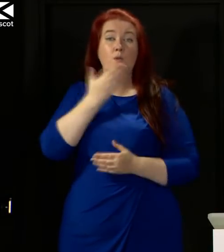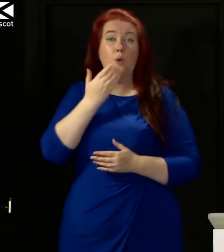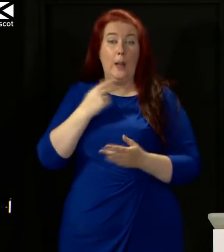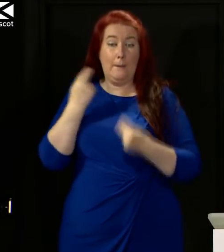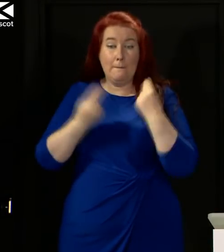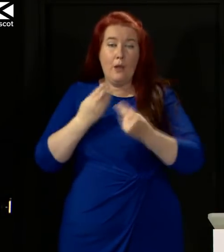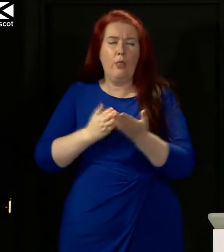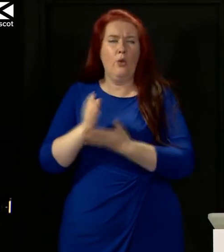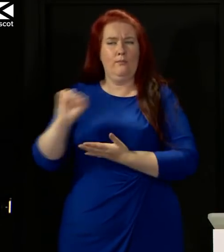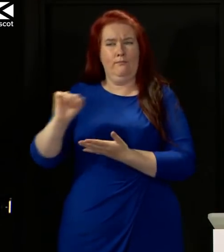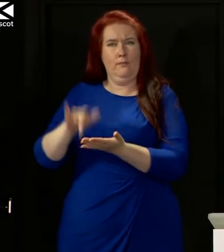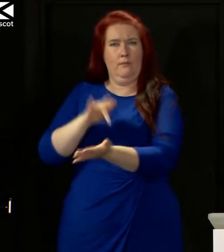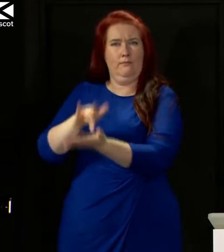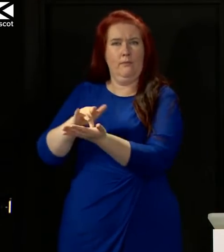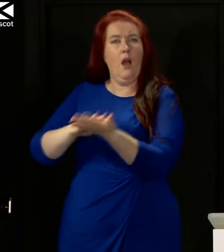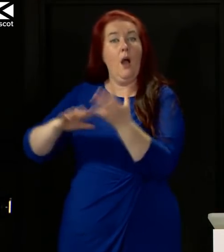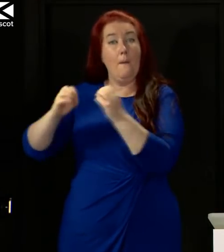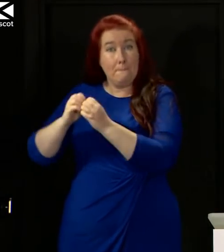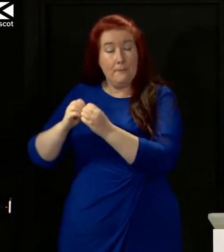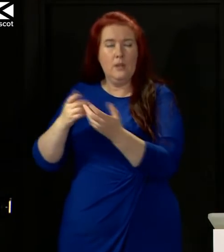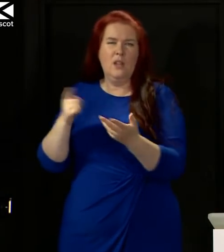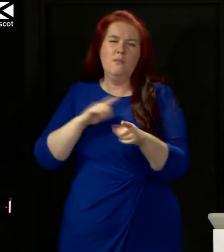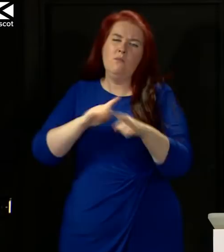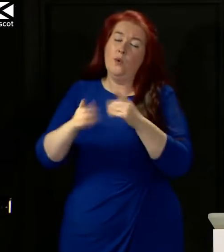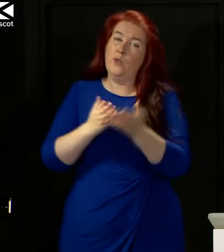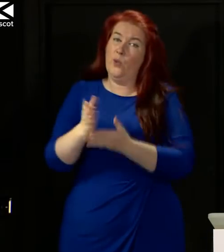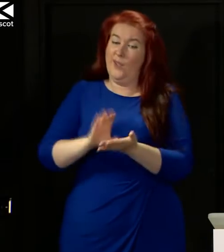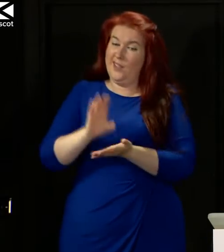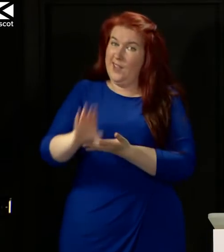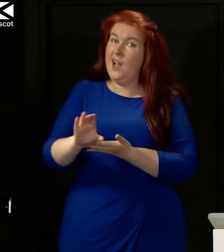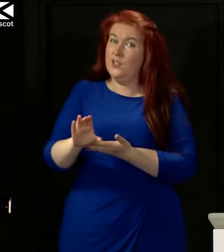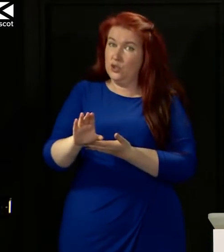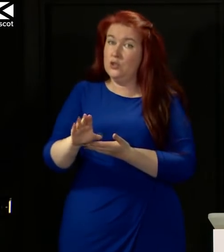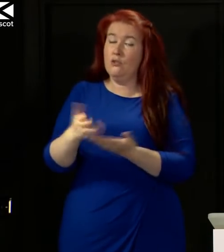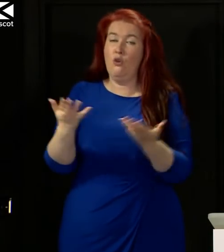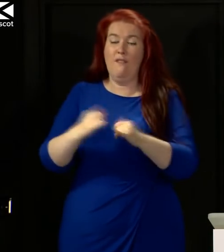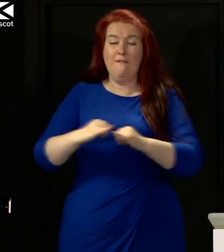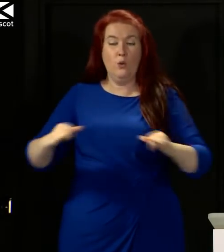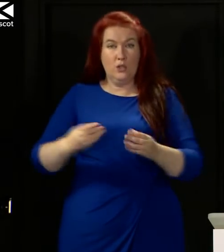have been open, but in the main it has been through cash equivalent or vouchers or actual